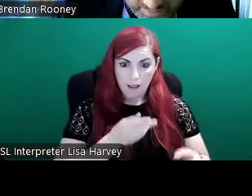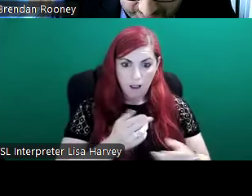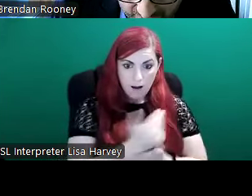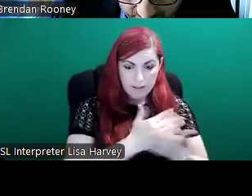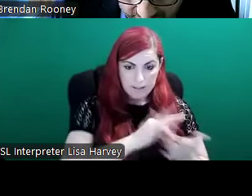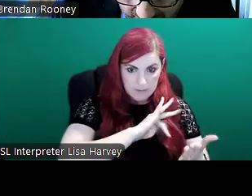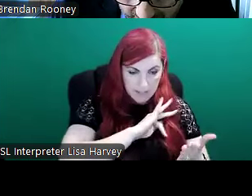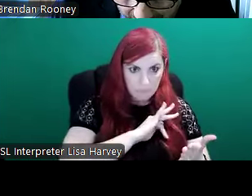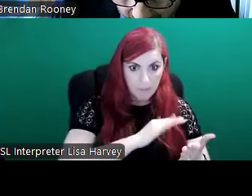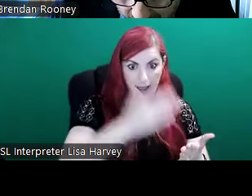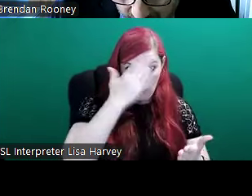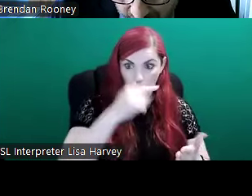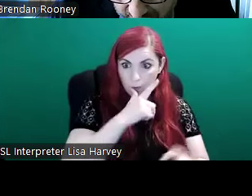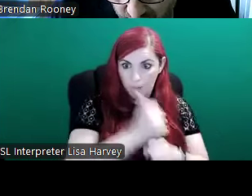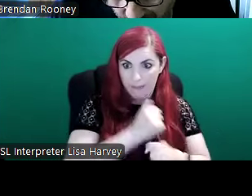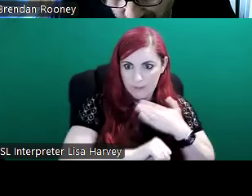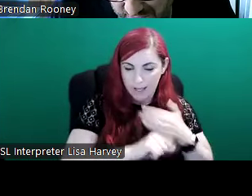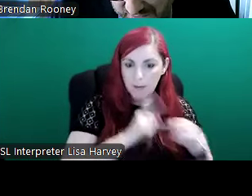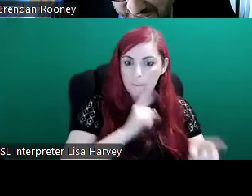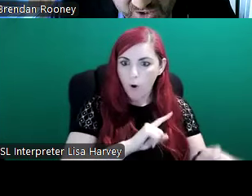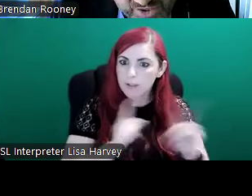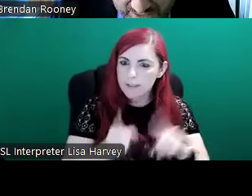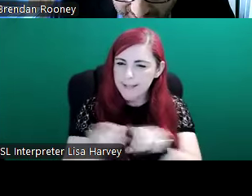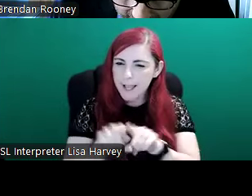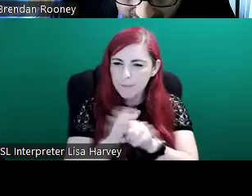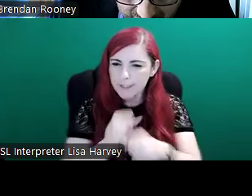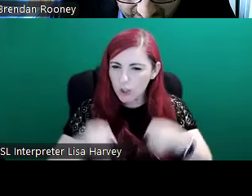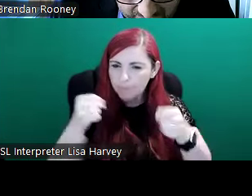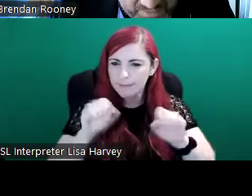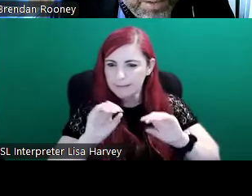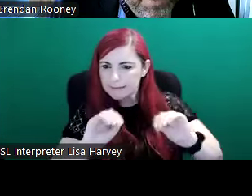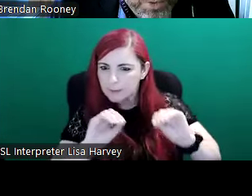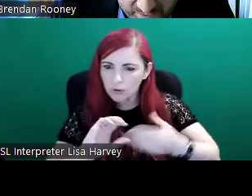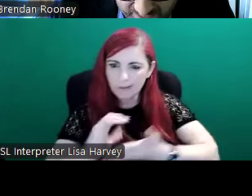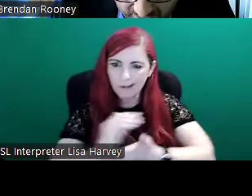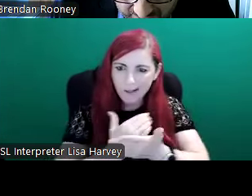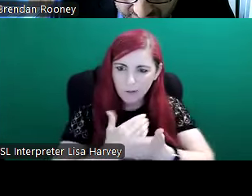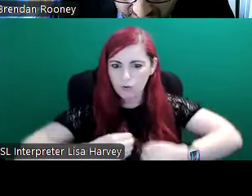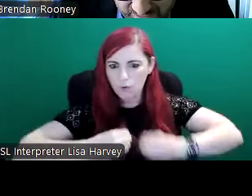of my talk today, but as champions, teachers, collectors and donors, organizers and